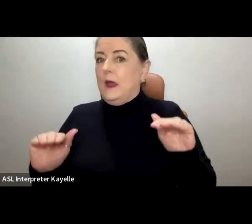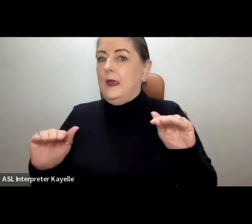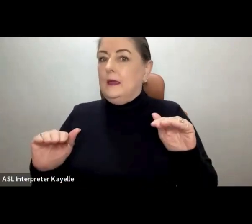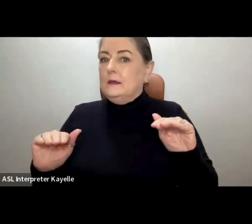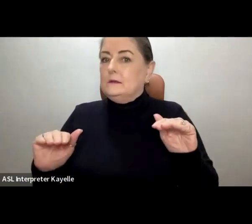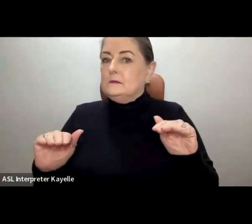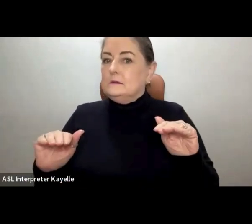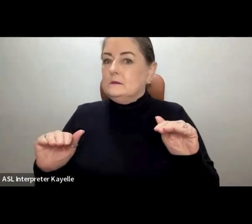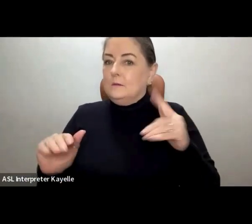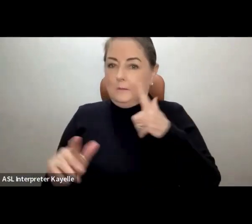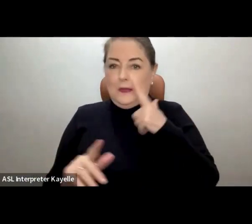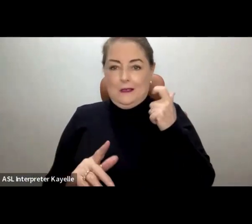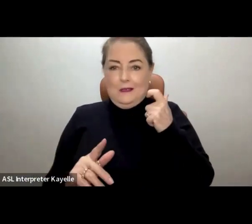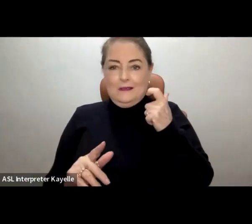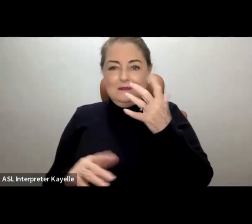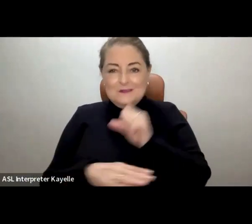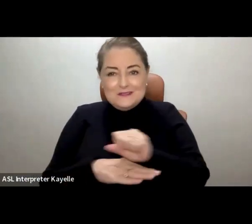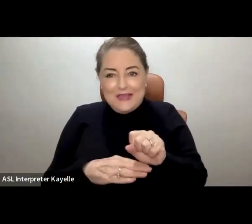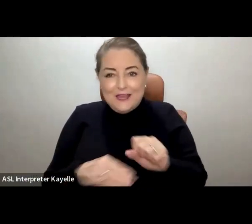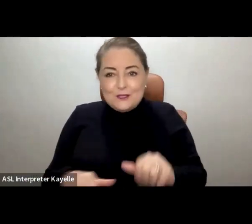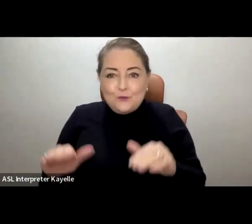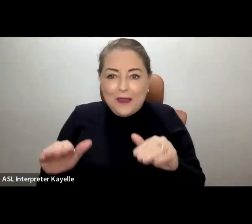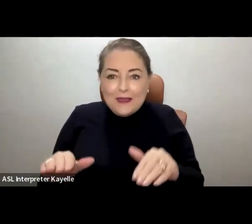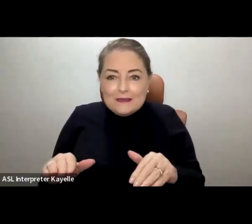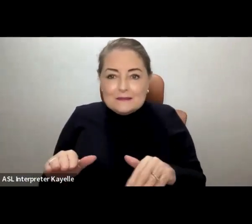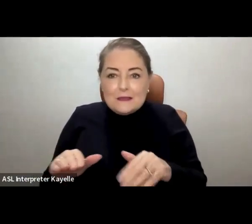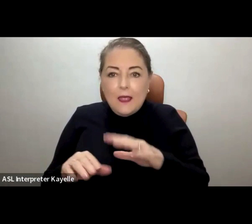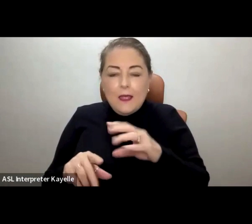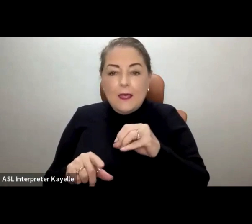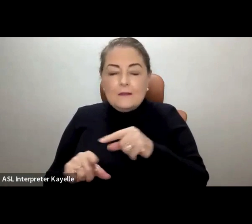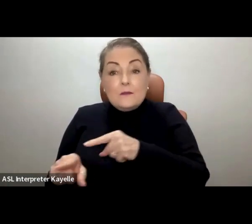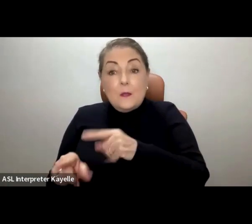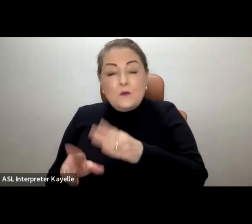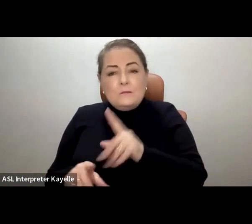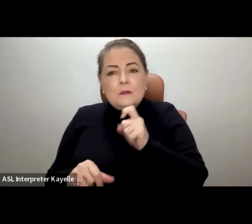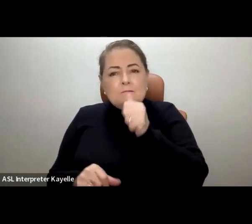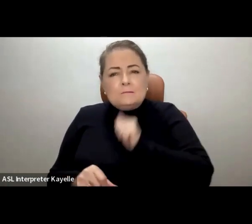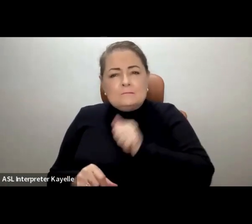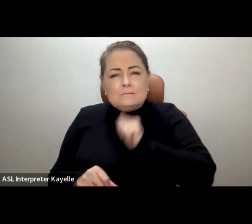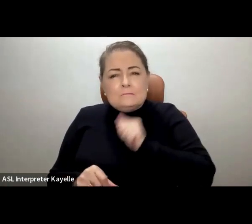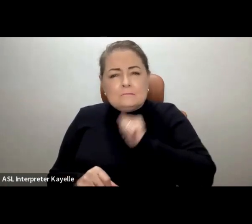because they wanted the stage to be raised. And that person just had to sit there until they introduced the rest of the